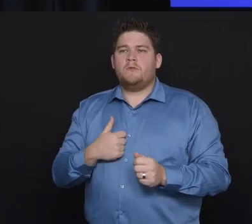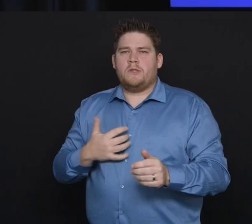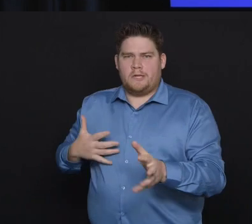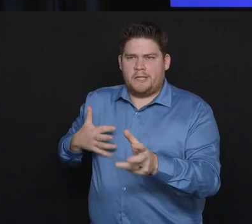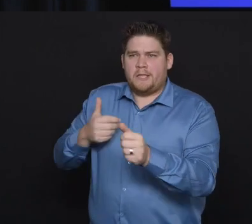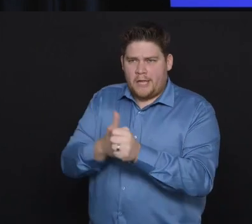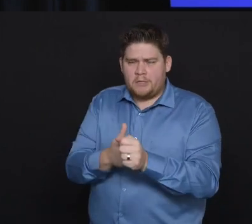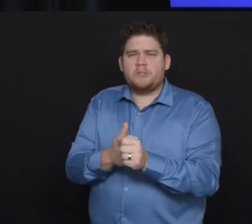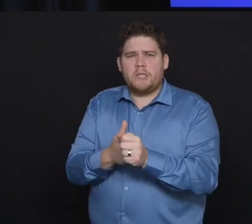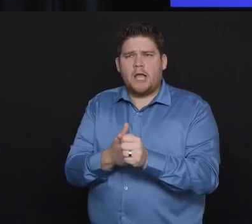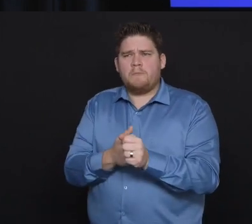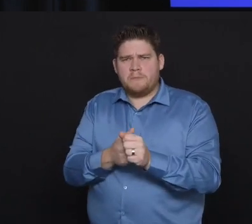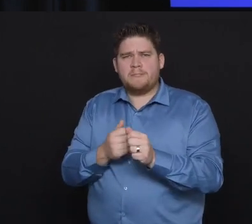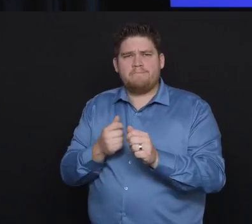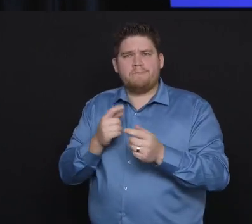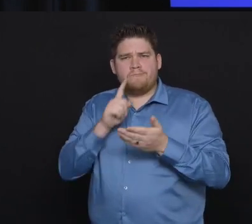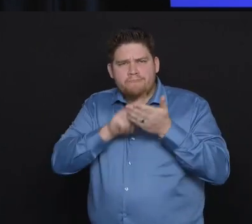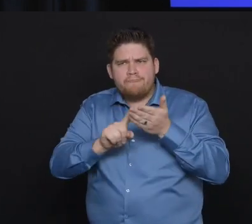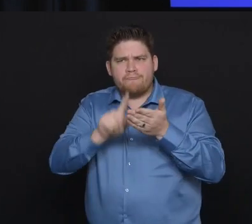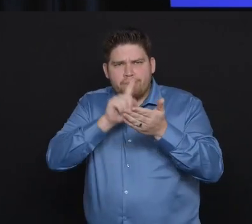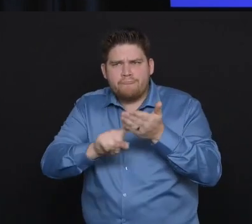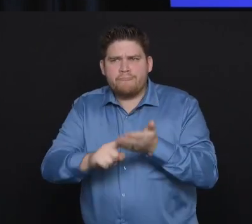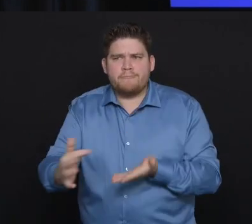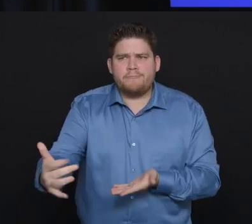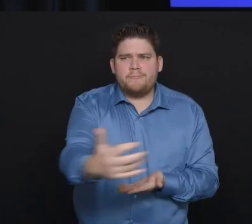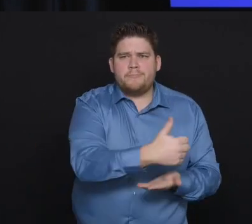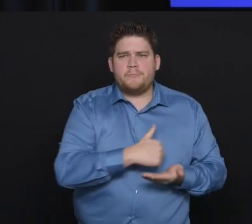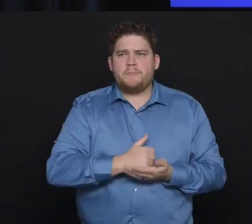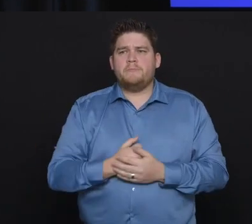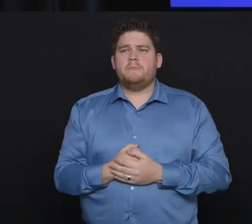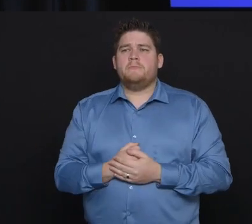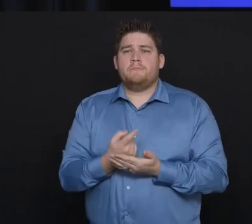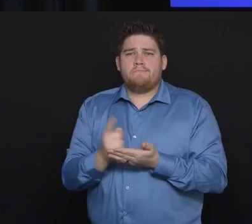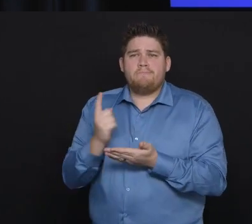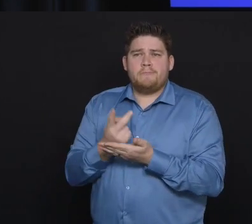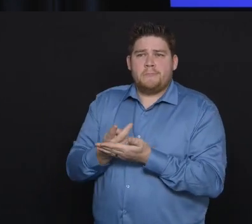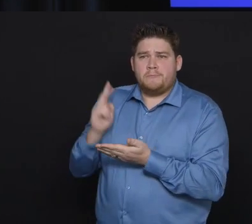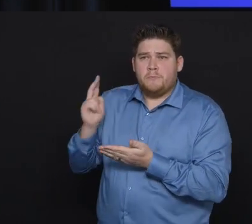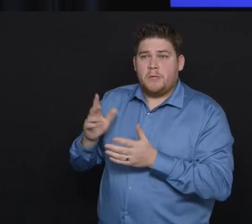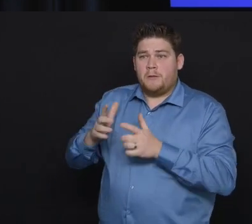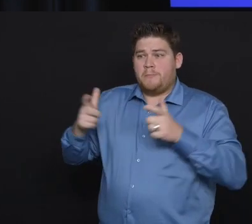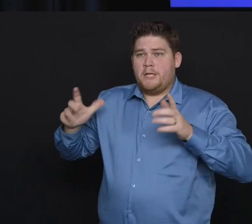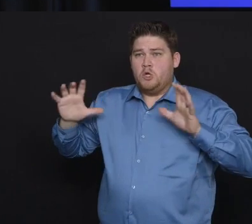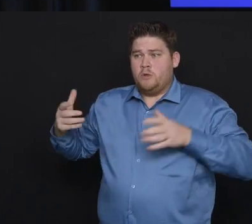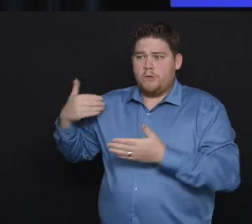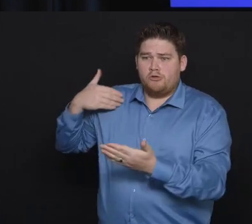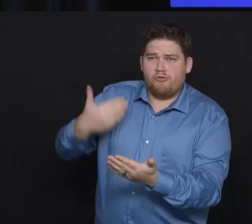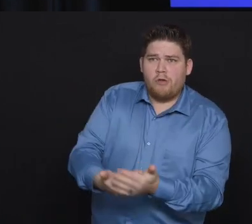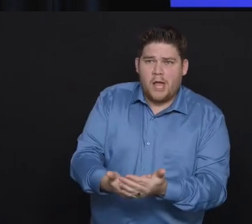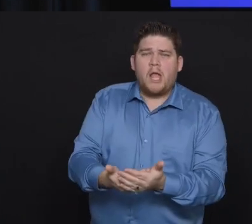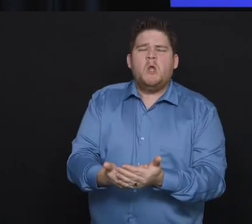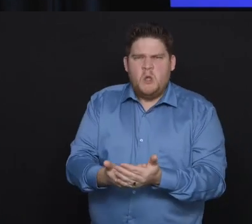rise in the last week. Some of them have groups of others.